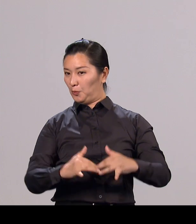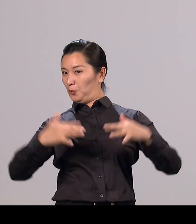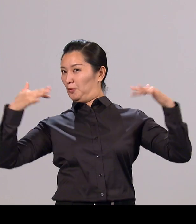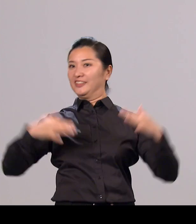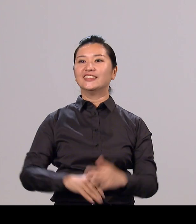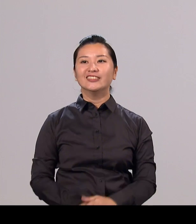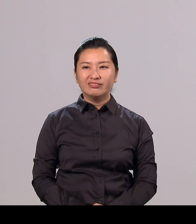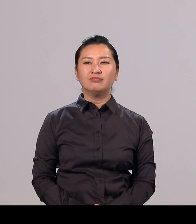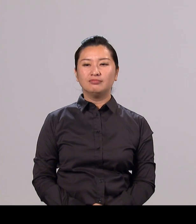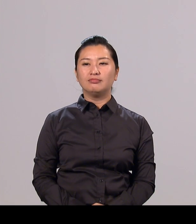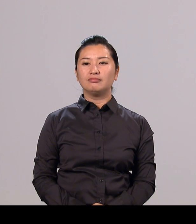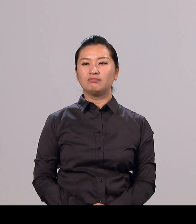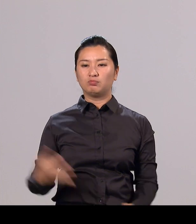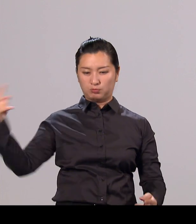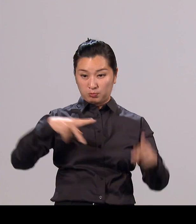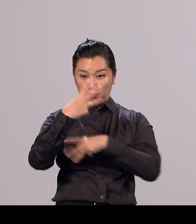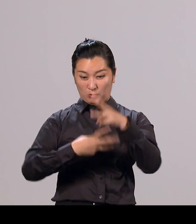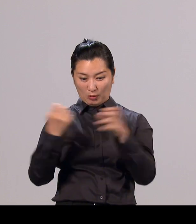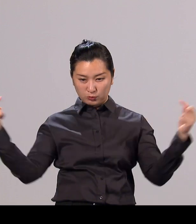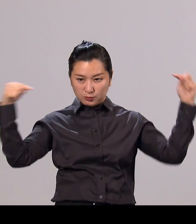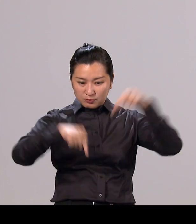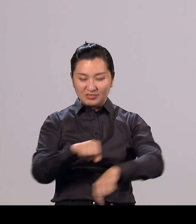Because here, you can do great things.